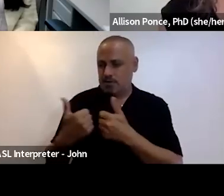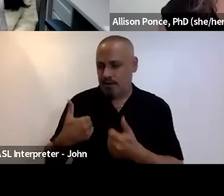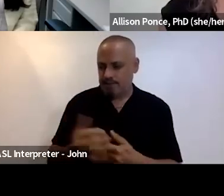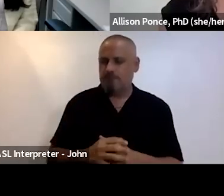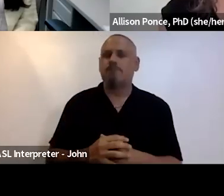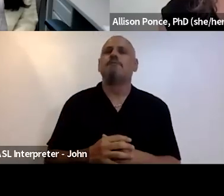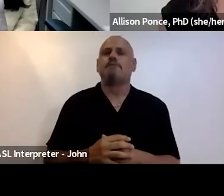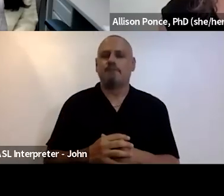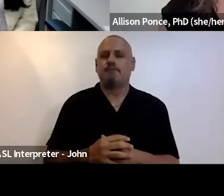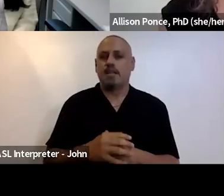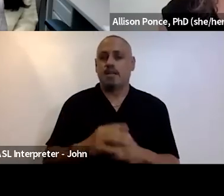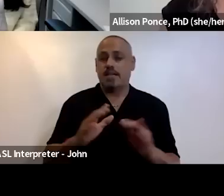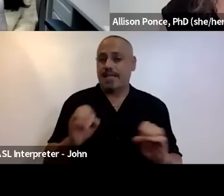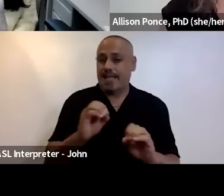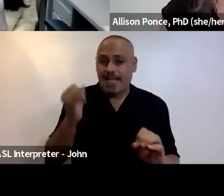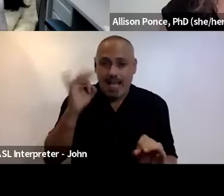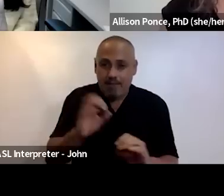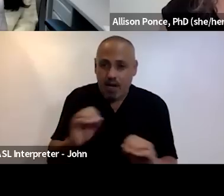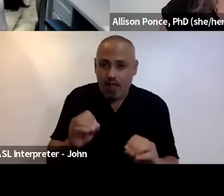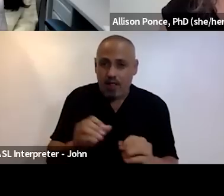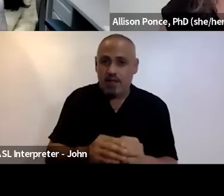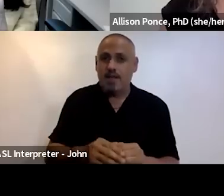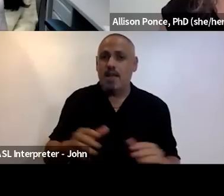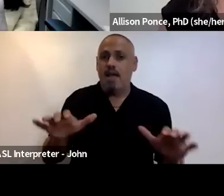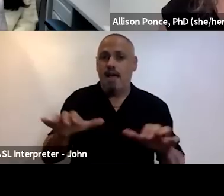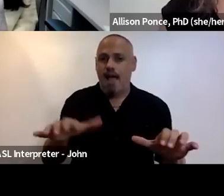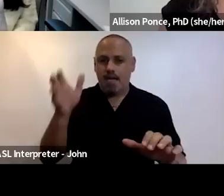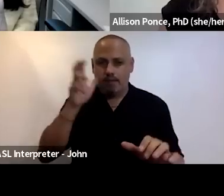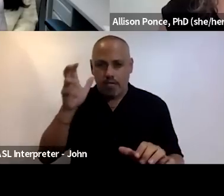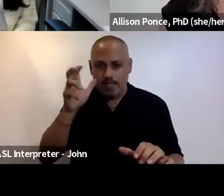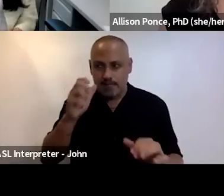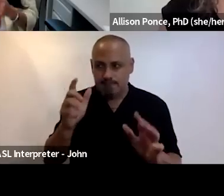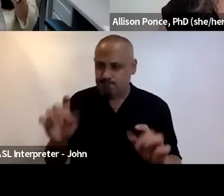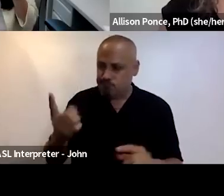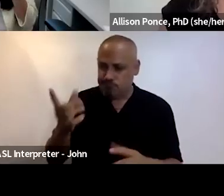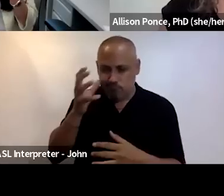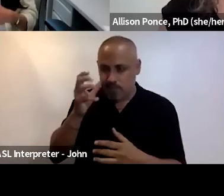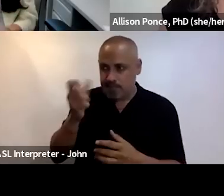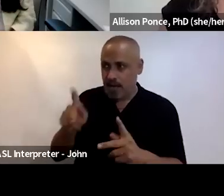I think, if nothing else, active listening, just listening to them and letting them be heard